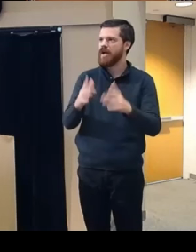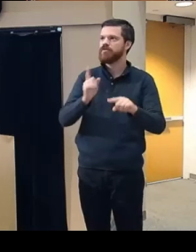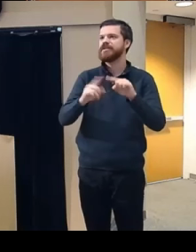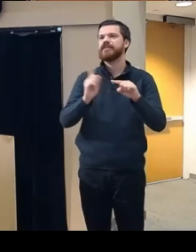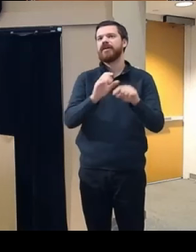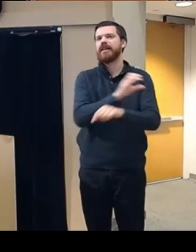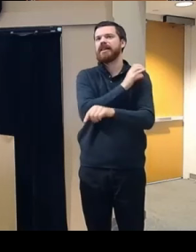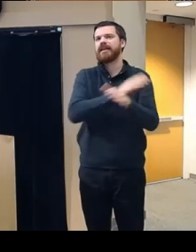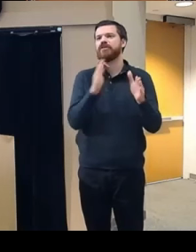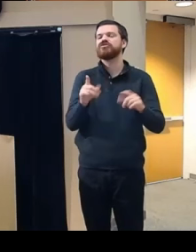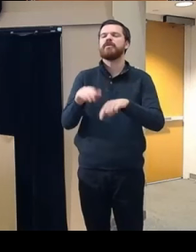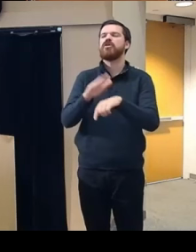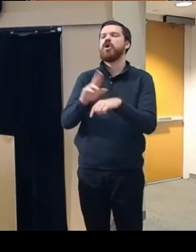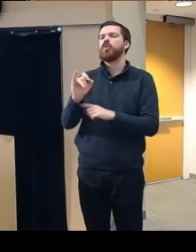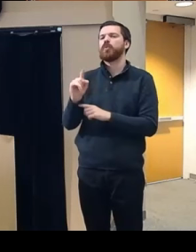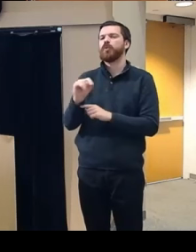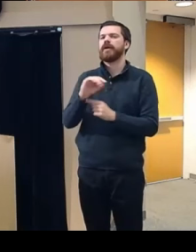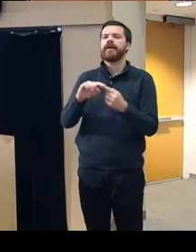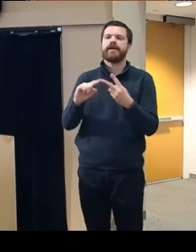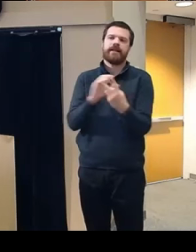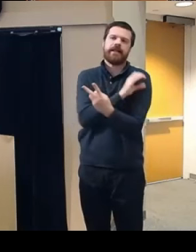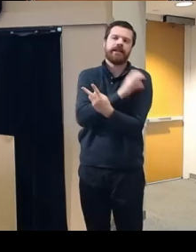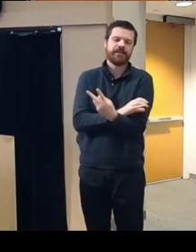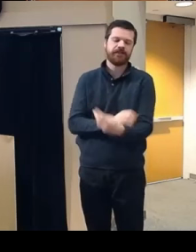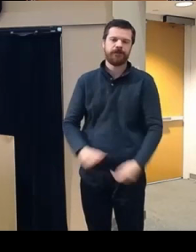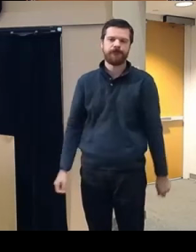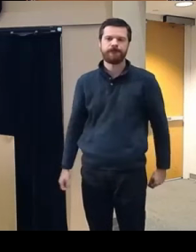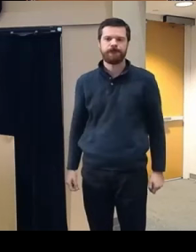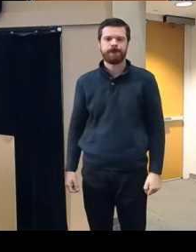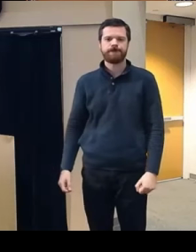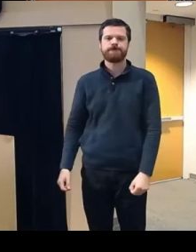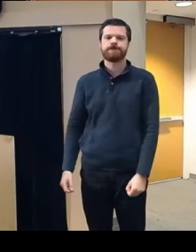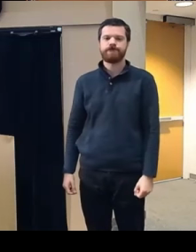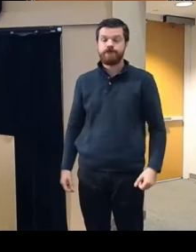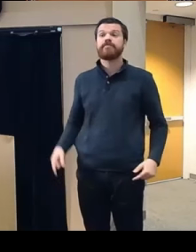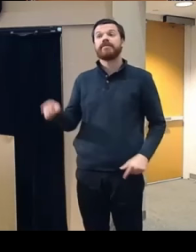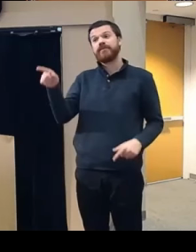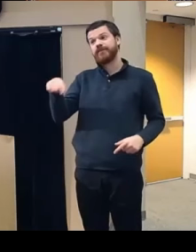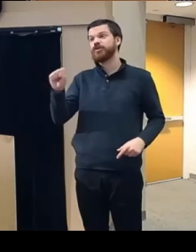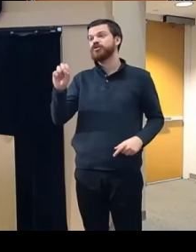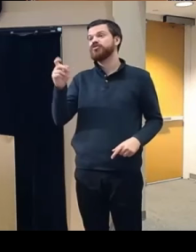um depending on the unit or and the clinic um so I think they're really going to be the the